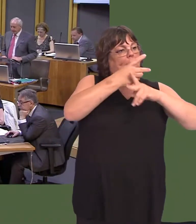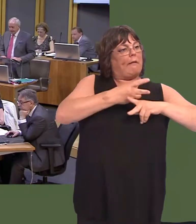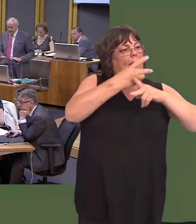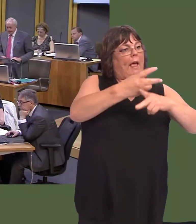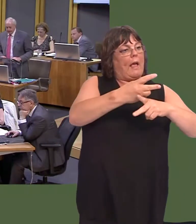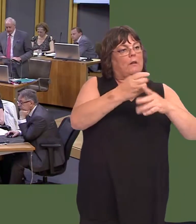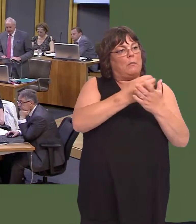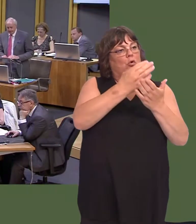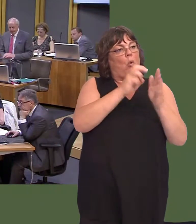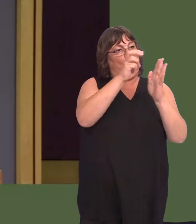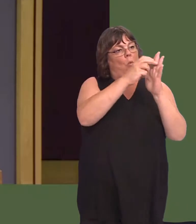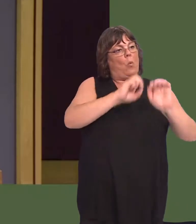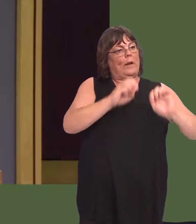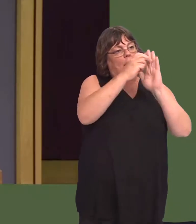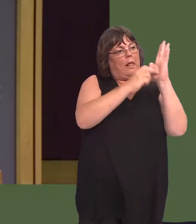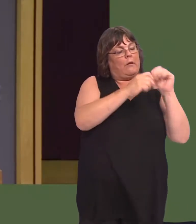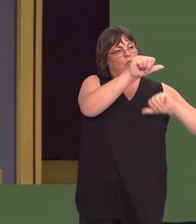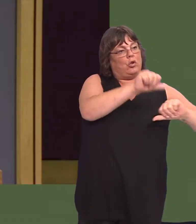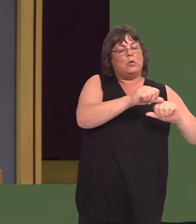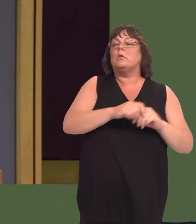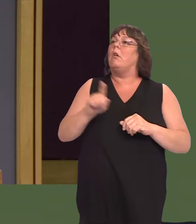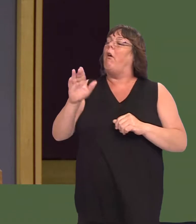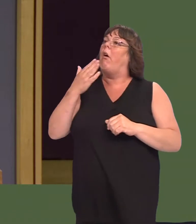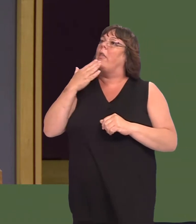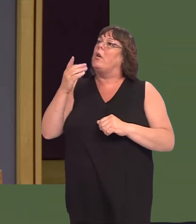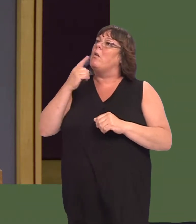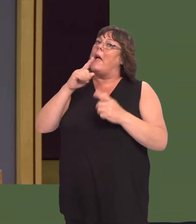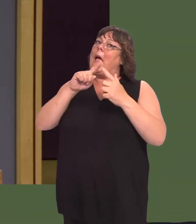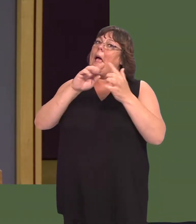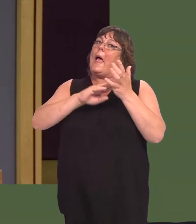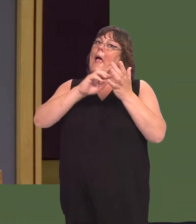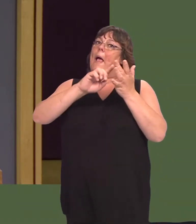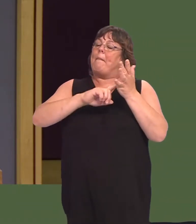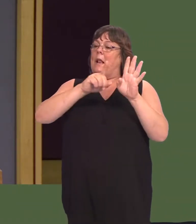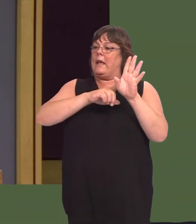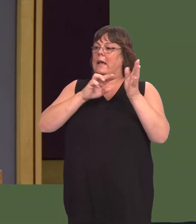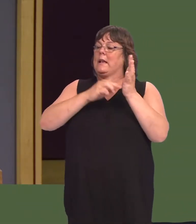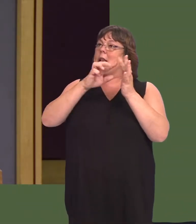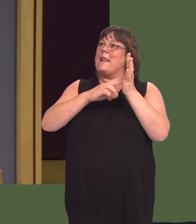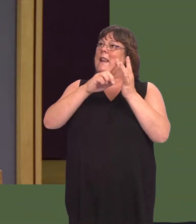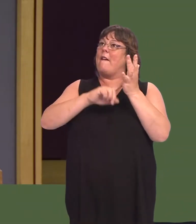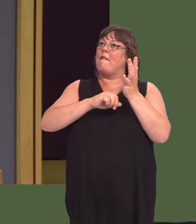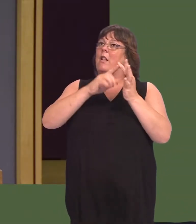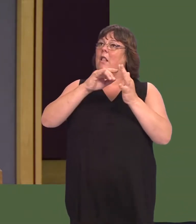Will he join me in congratulating Elly Neville whoís aged nine years old and has raised